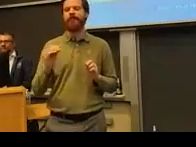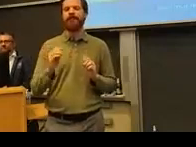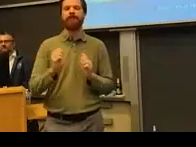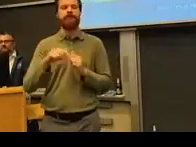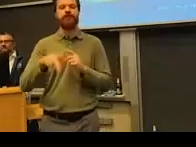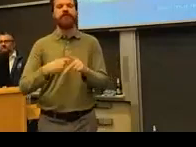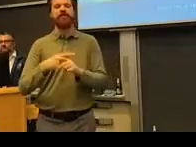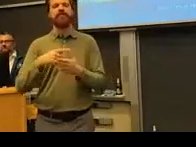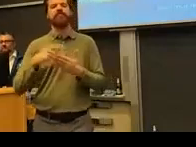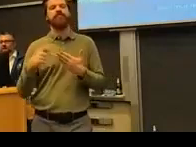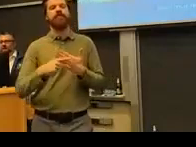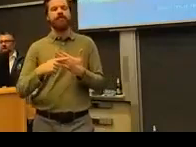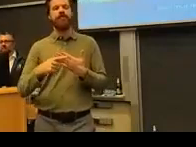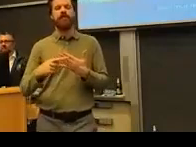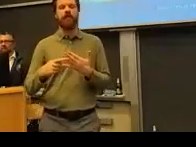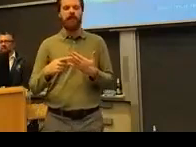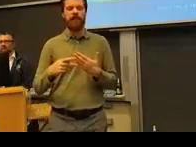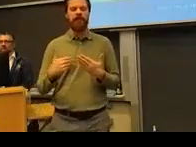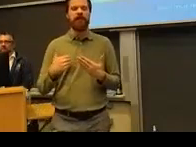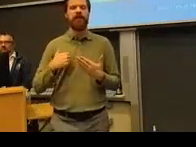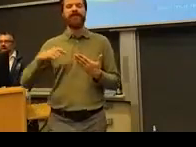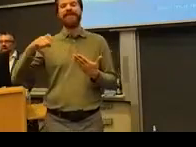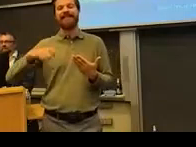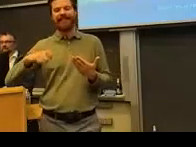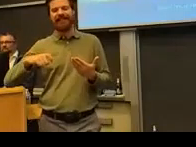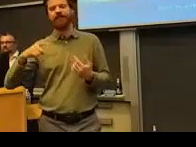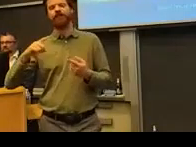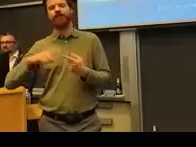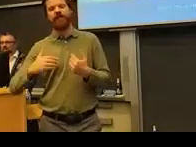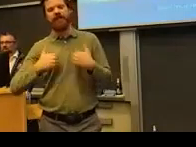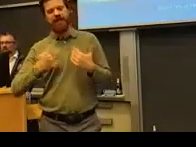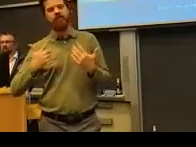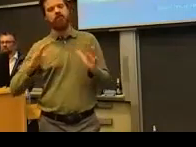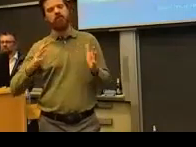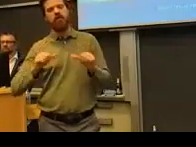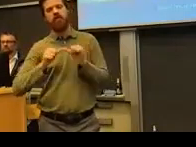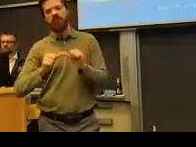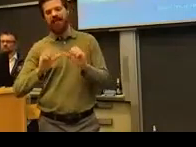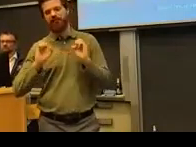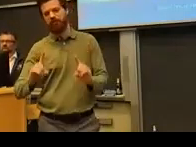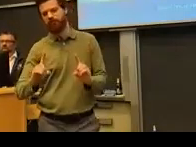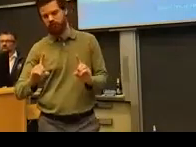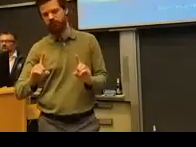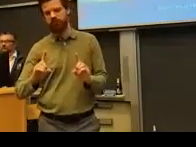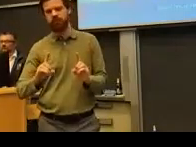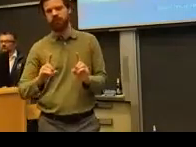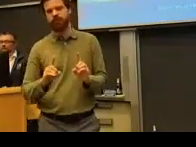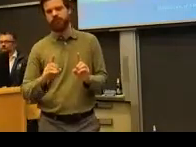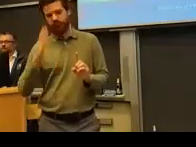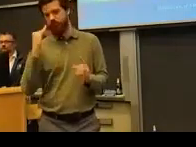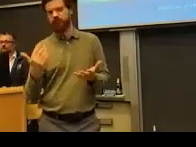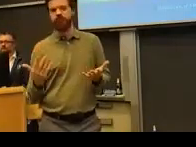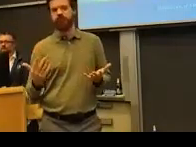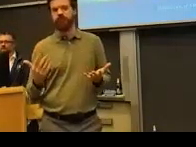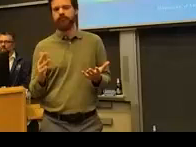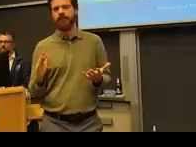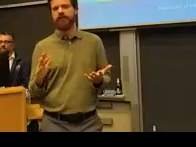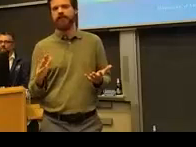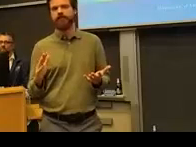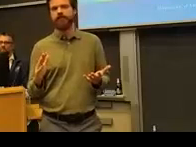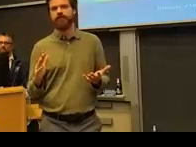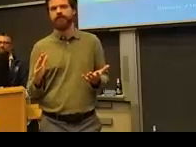there's a need to have uh fairly constant uh education because um uh because perceptions